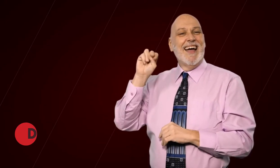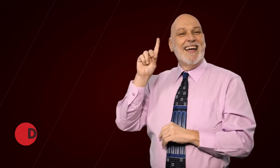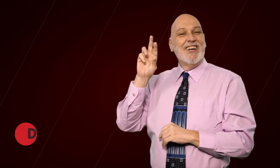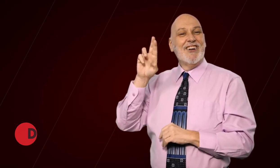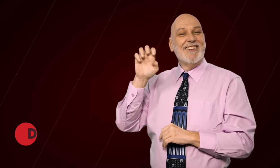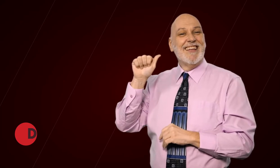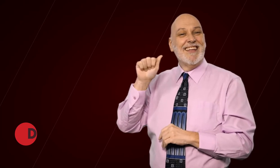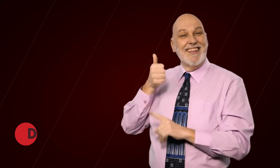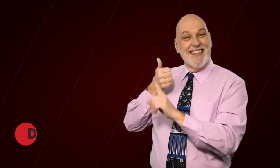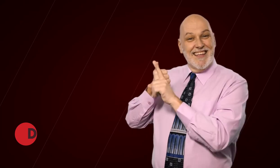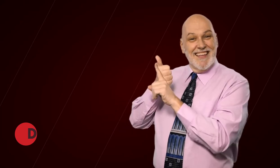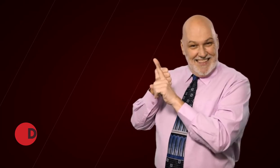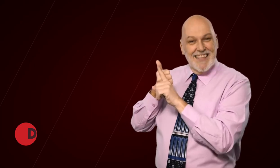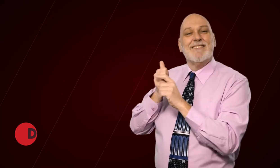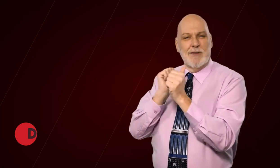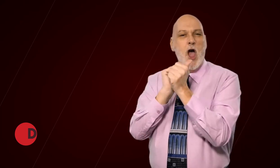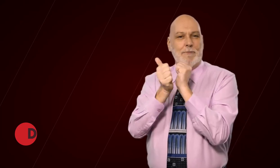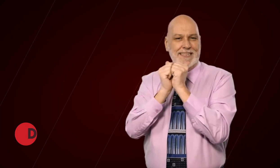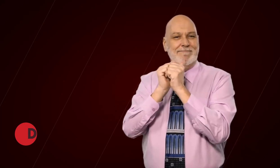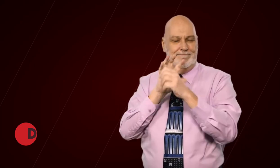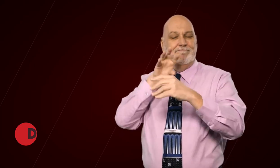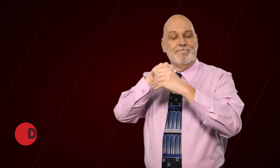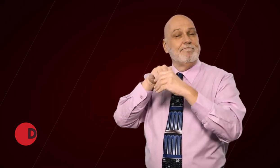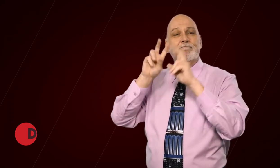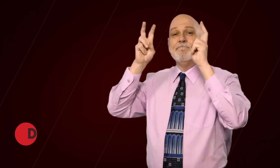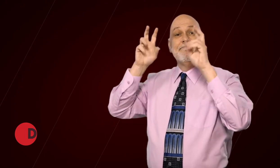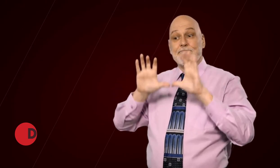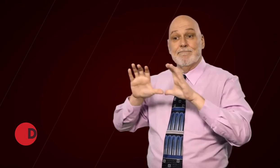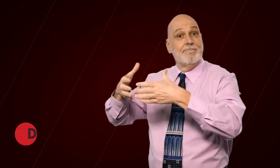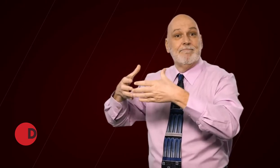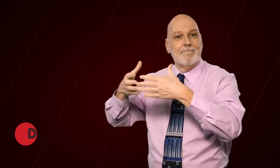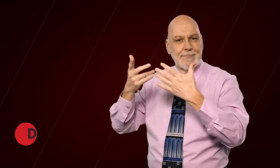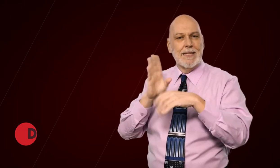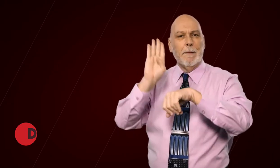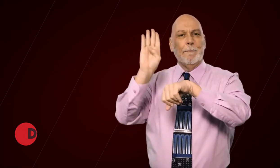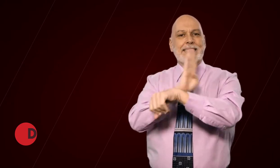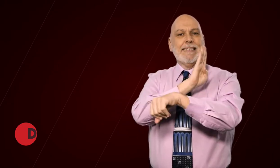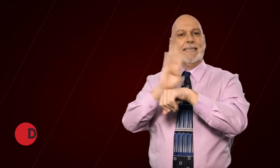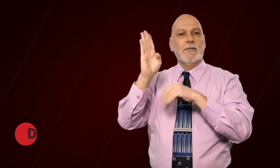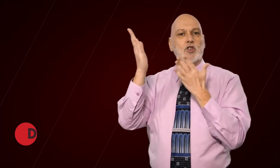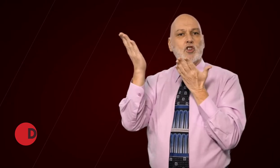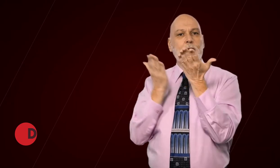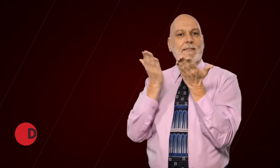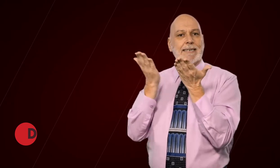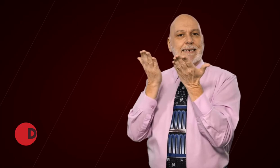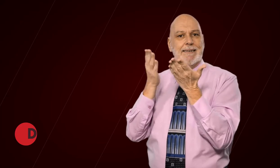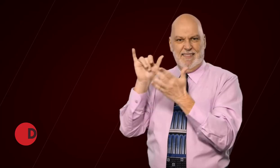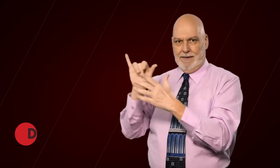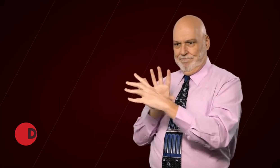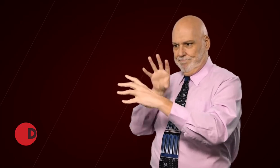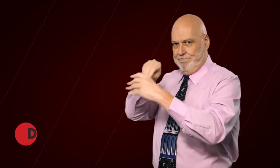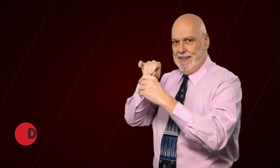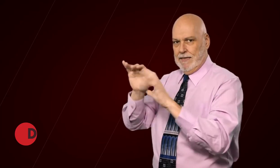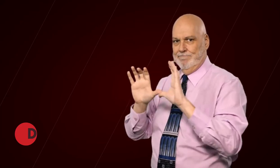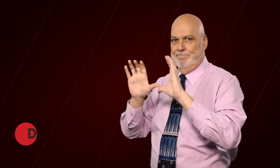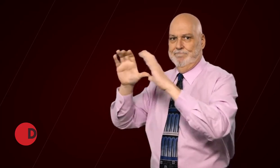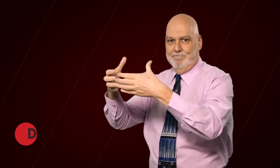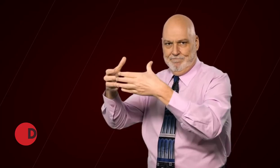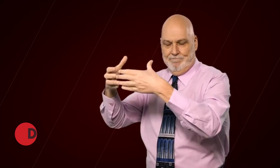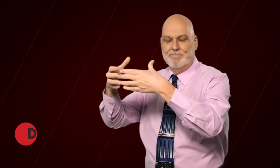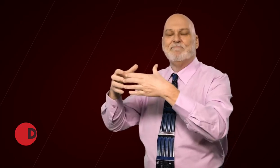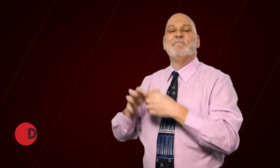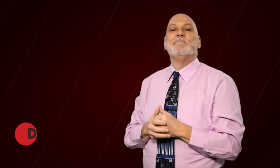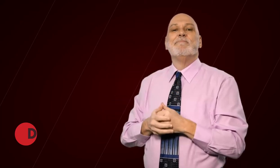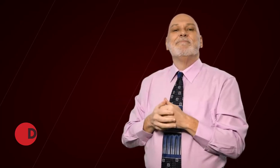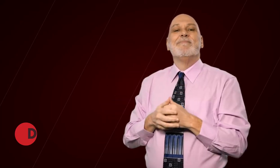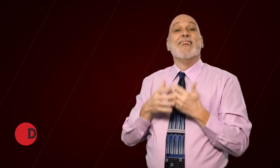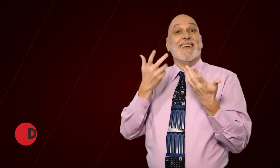Andrea competed in the “Business Service” category.